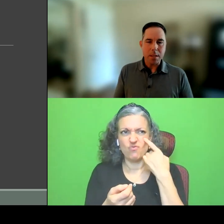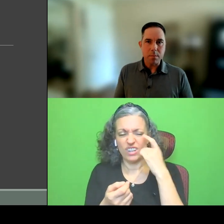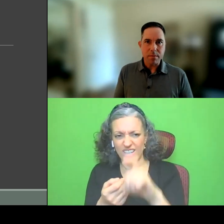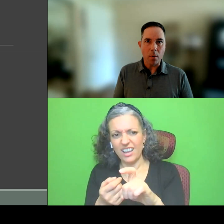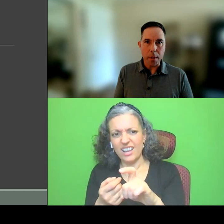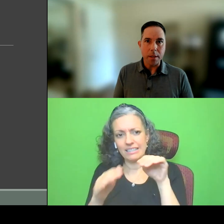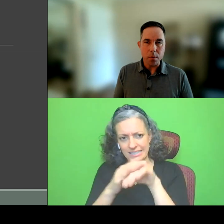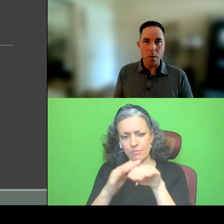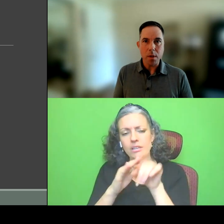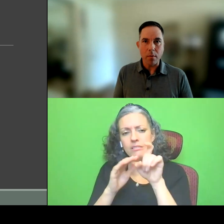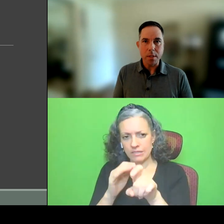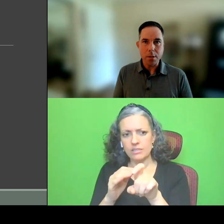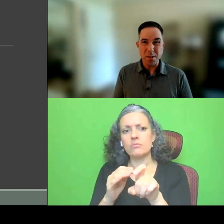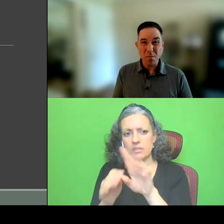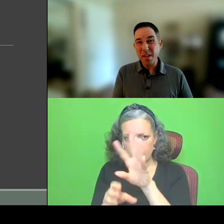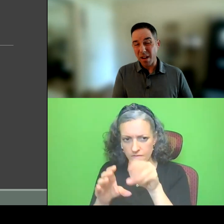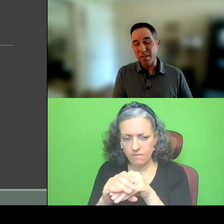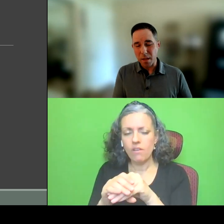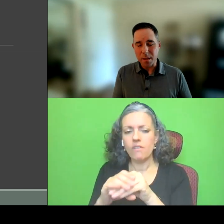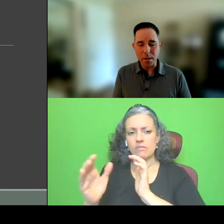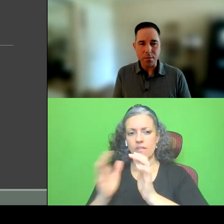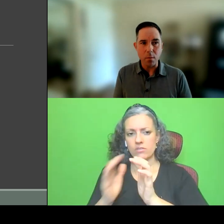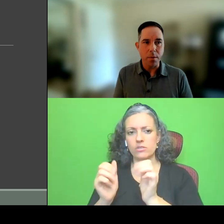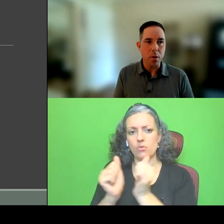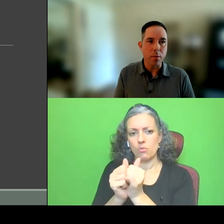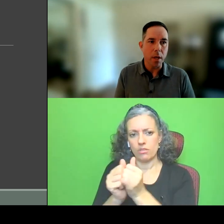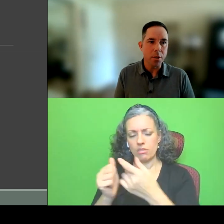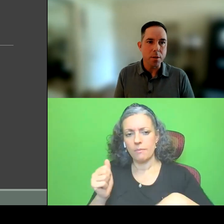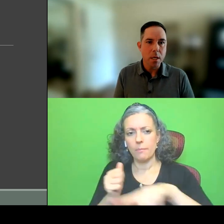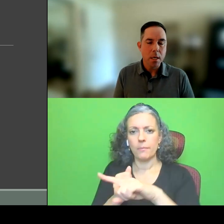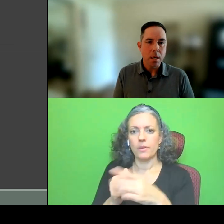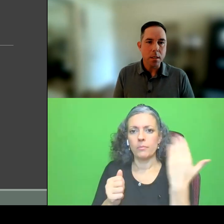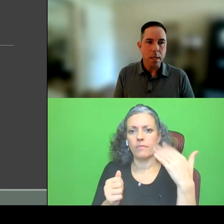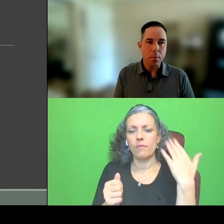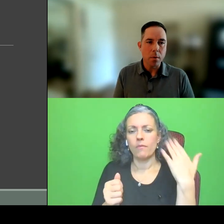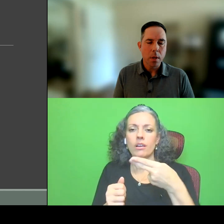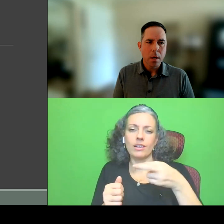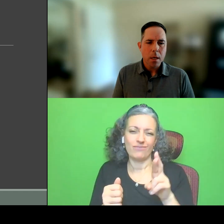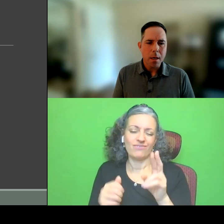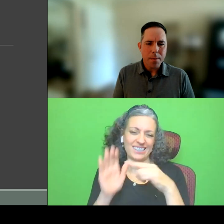needs to be folded into those conversations. The way I did illustrate with the human relations example.